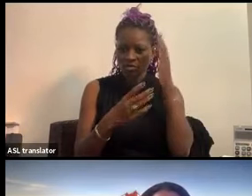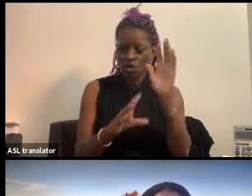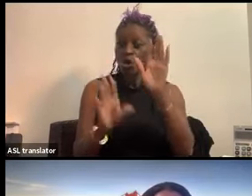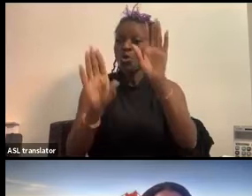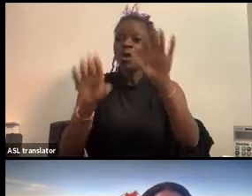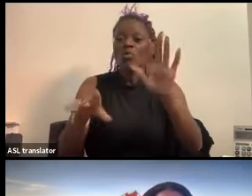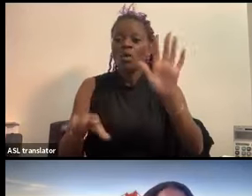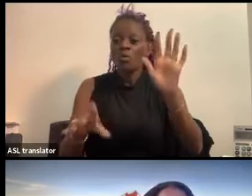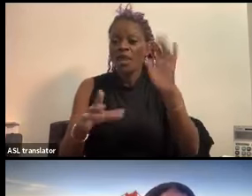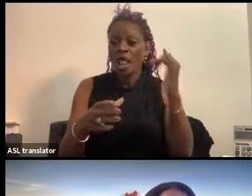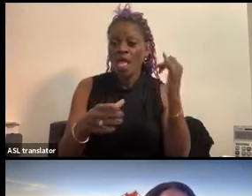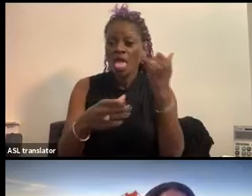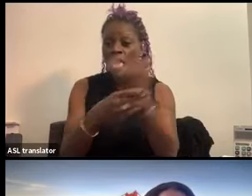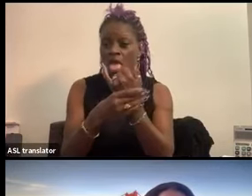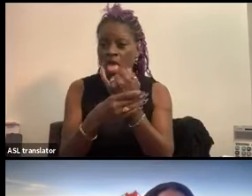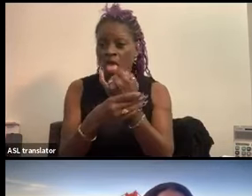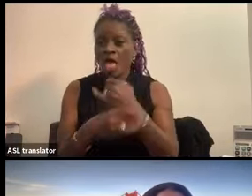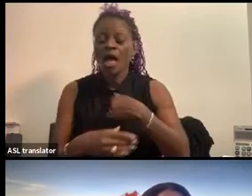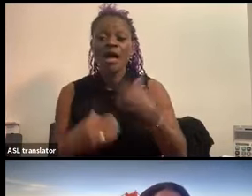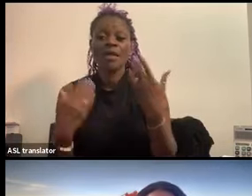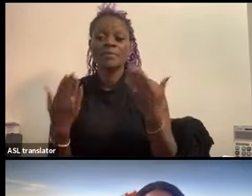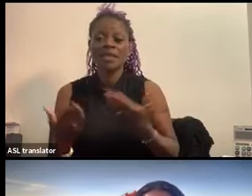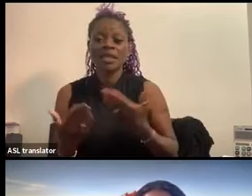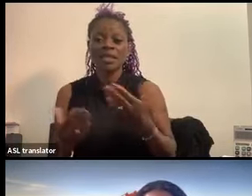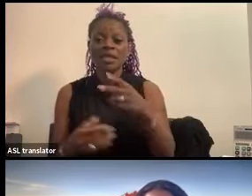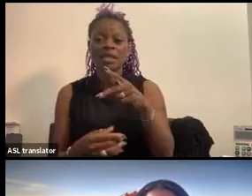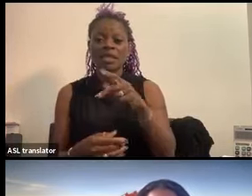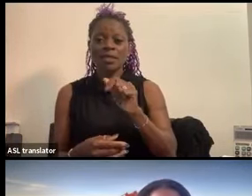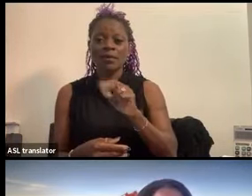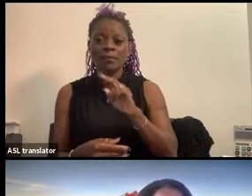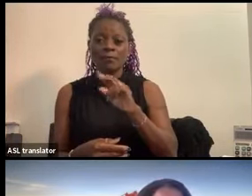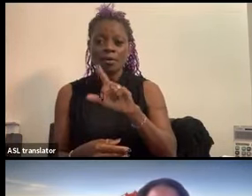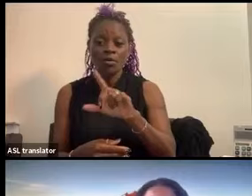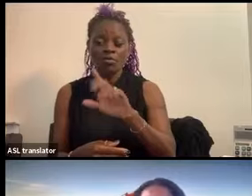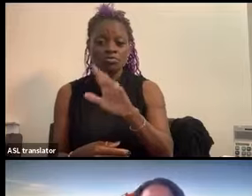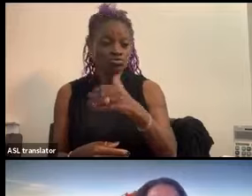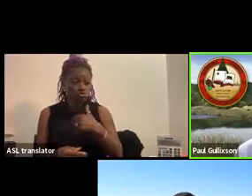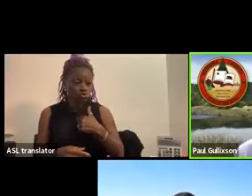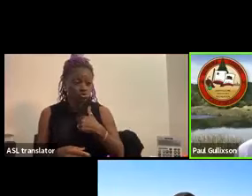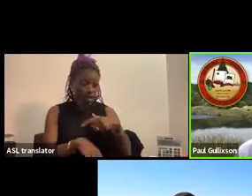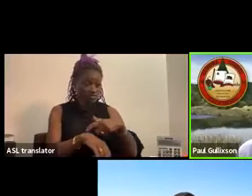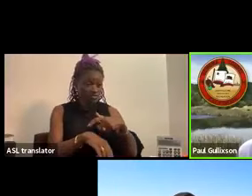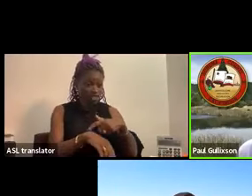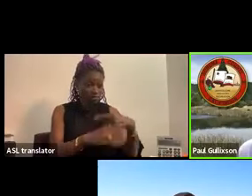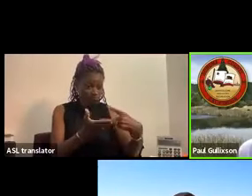Oh, great. Do you have time to share some of your thoughts with us, Dr. Green?